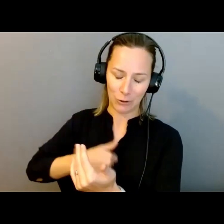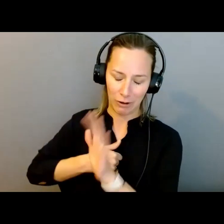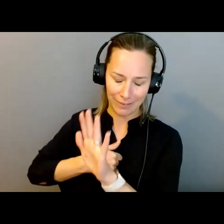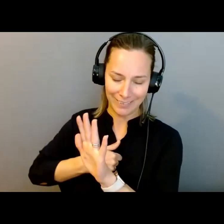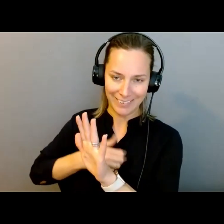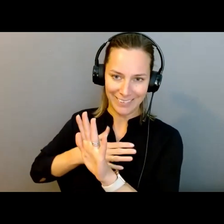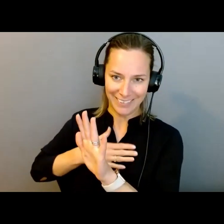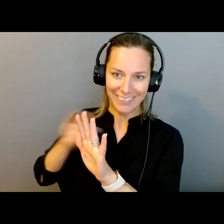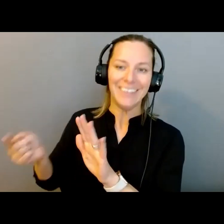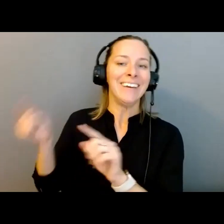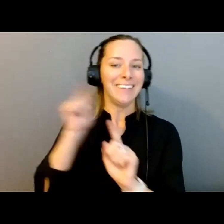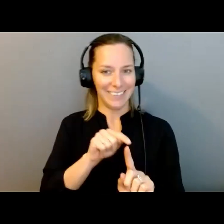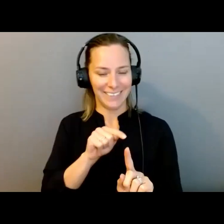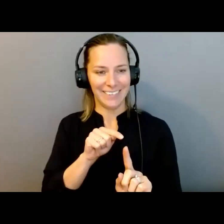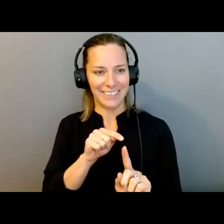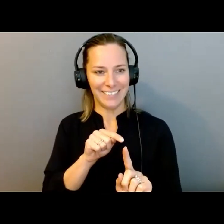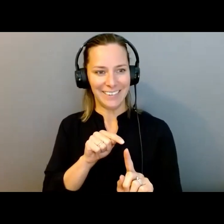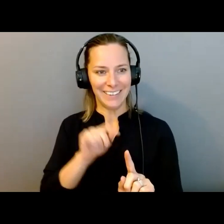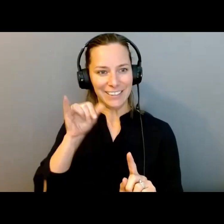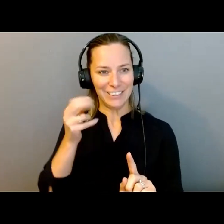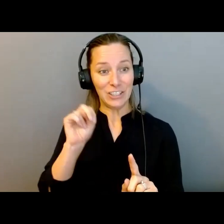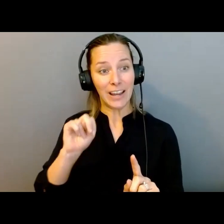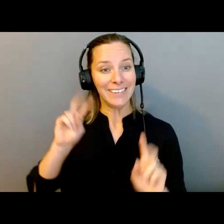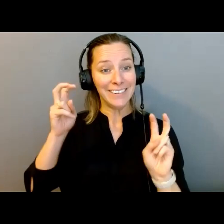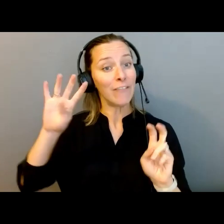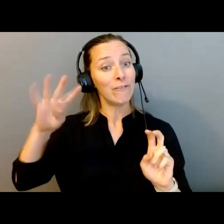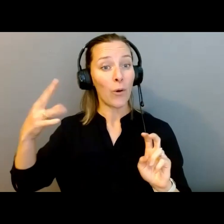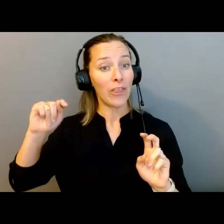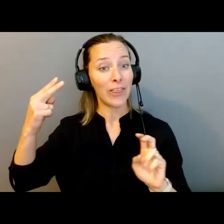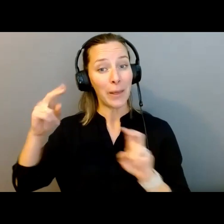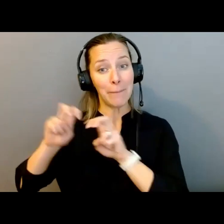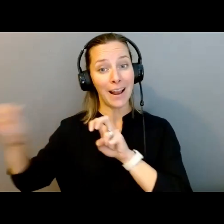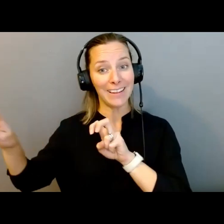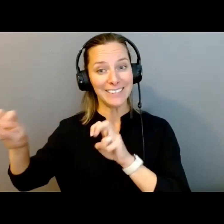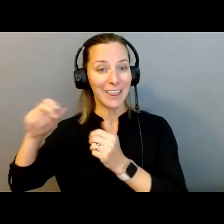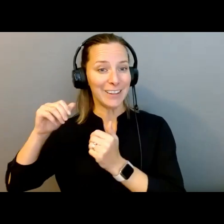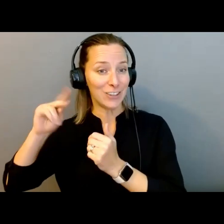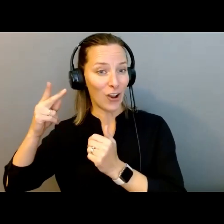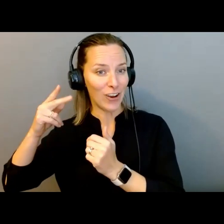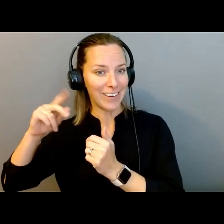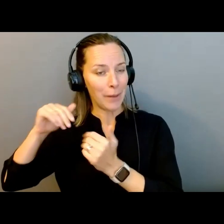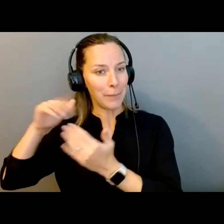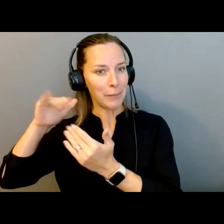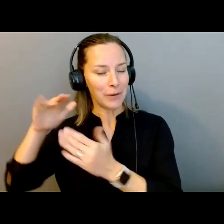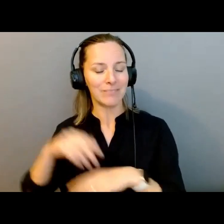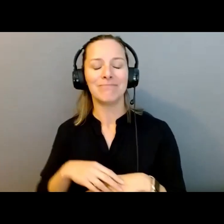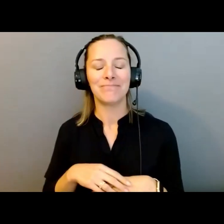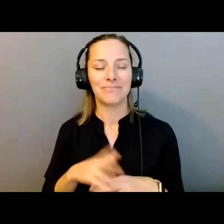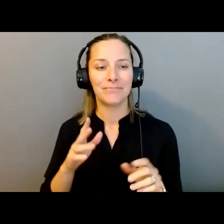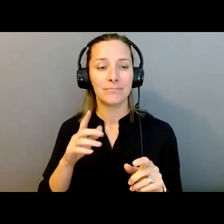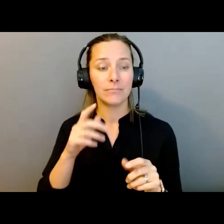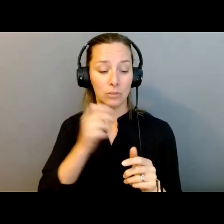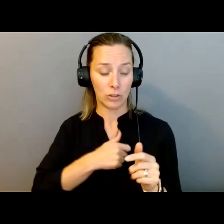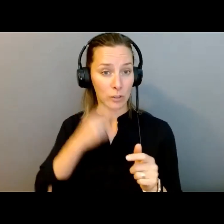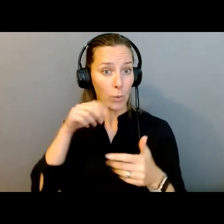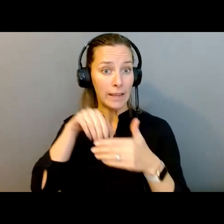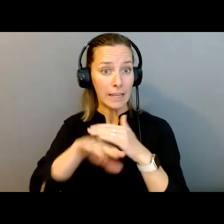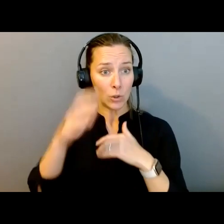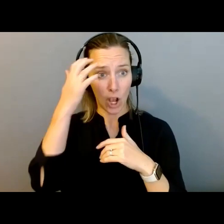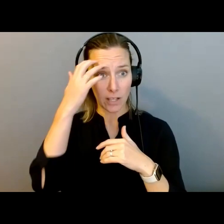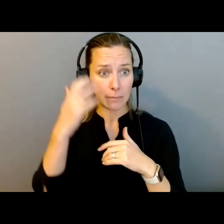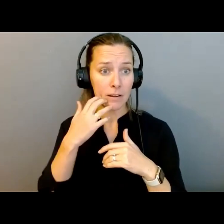To go into a hospital setting, not everyone is going to be treated